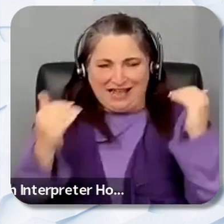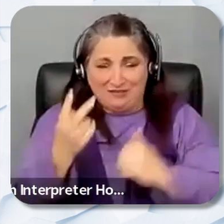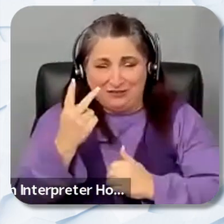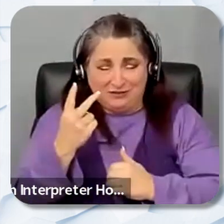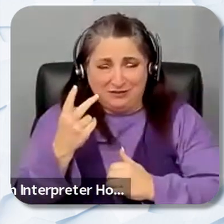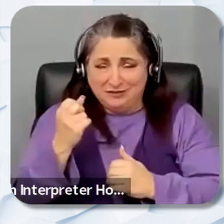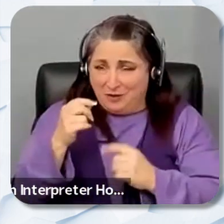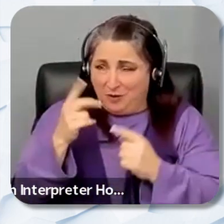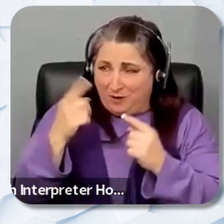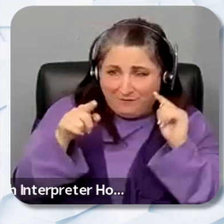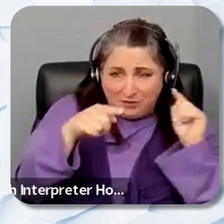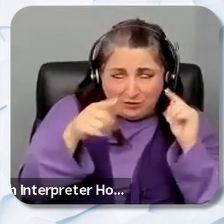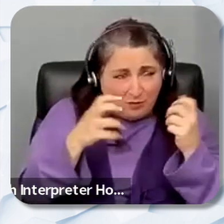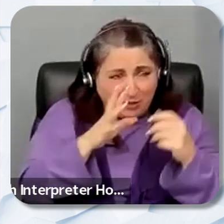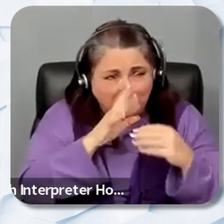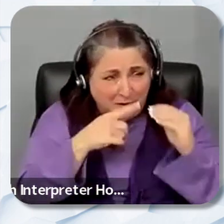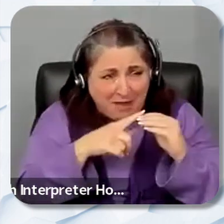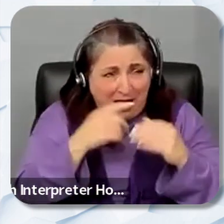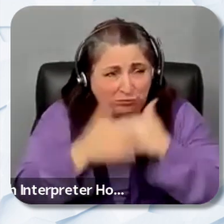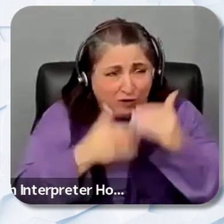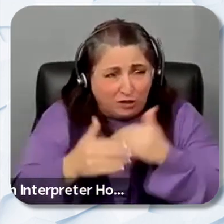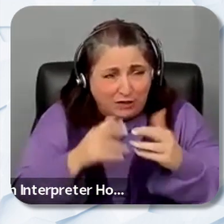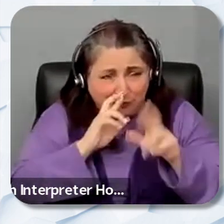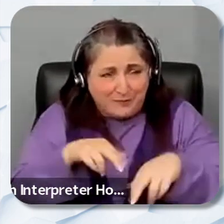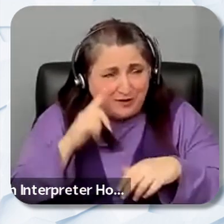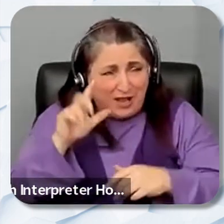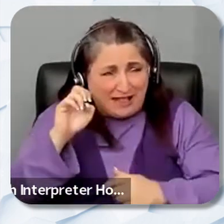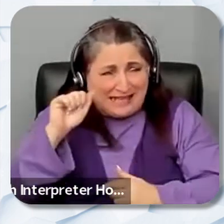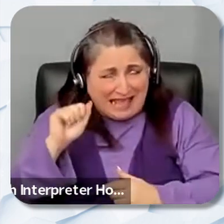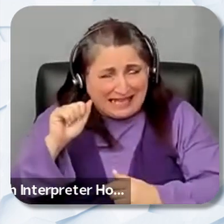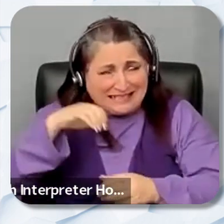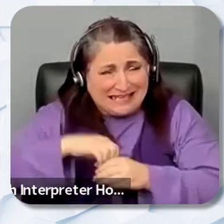to talk a little bit about the progress reporting for LEAs who are in Targeted Level 2 who were